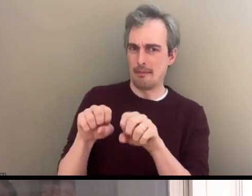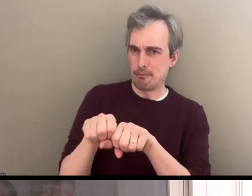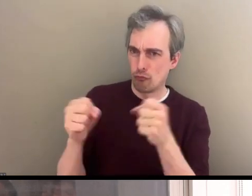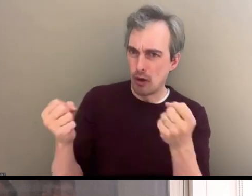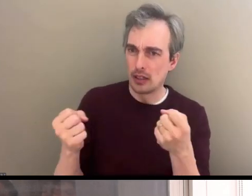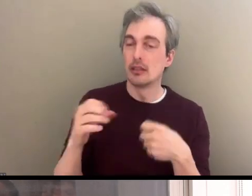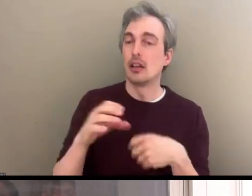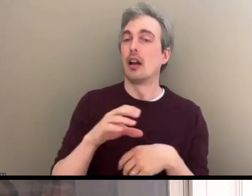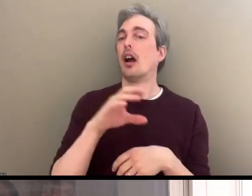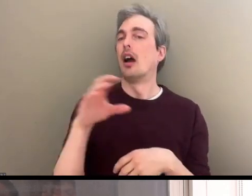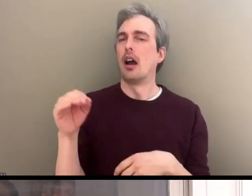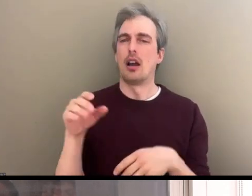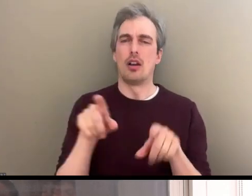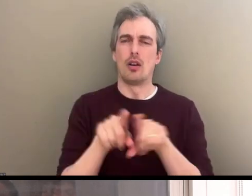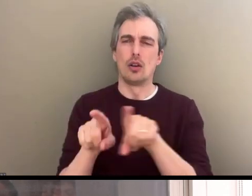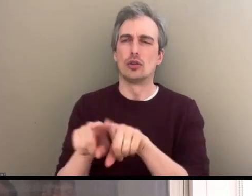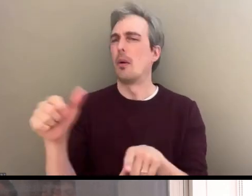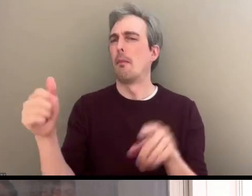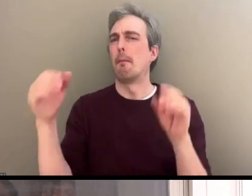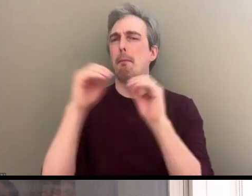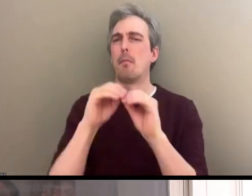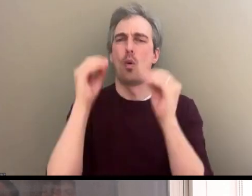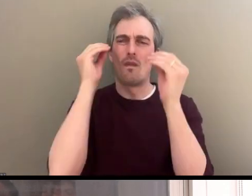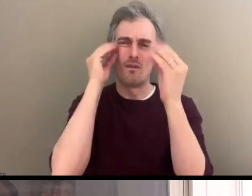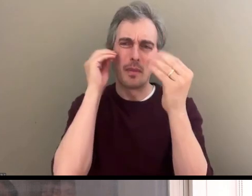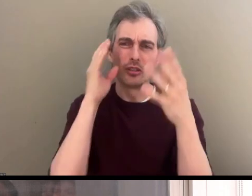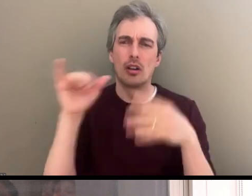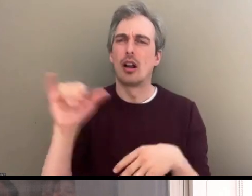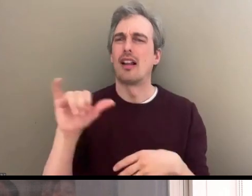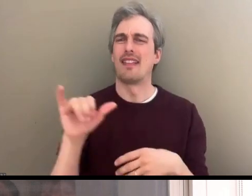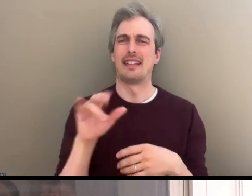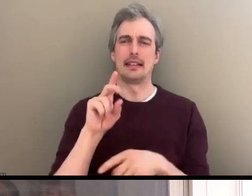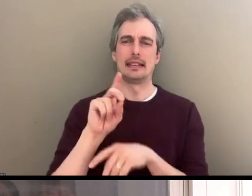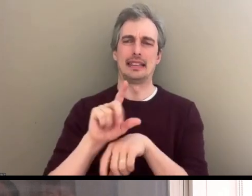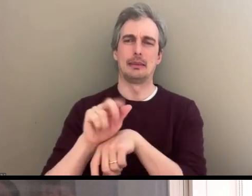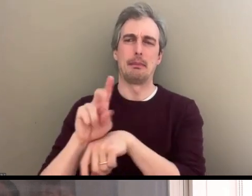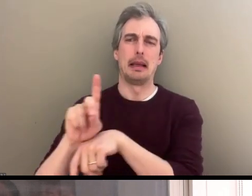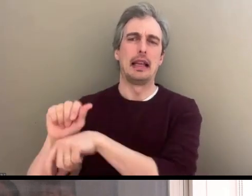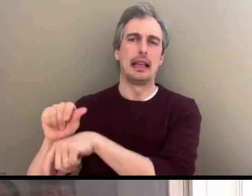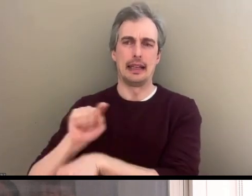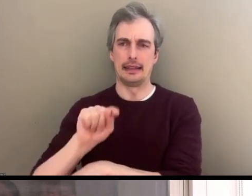then more information such as the disabilities that are affected with